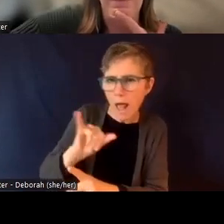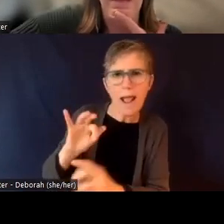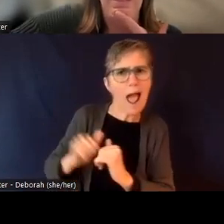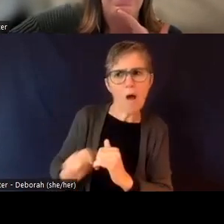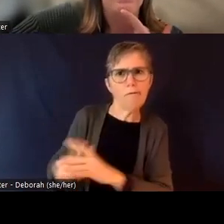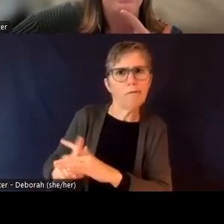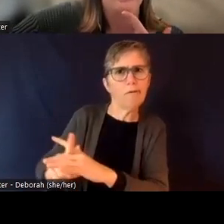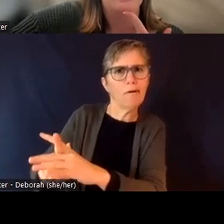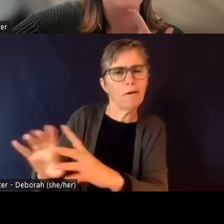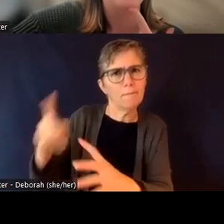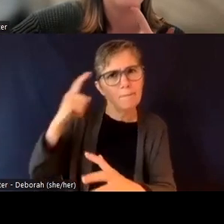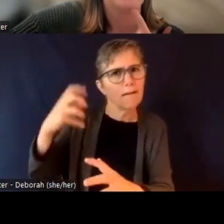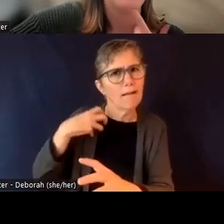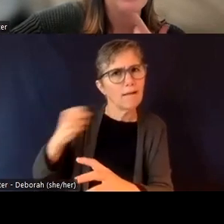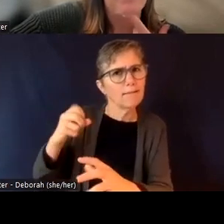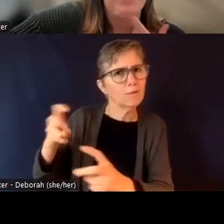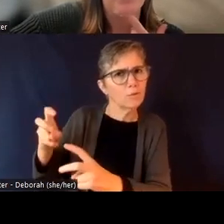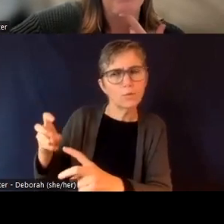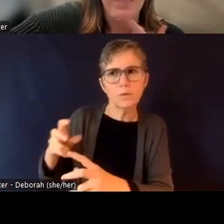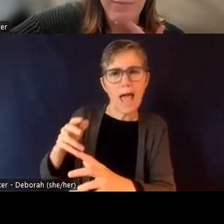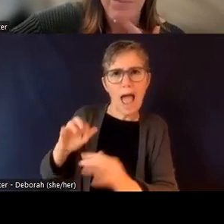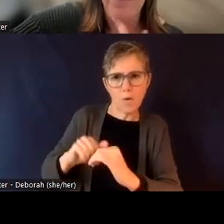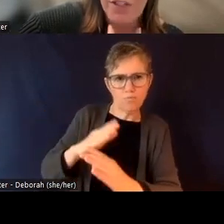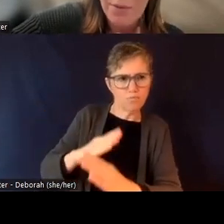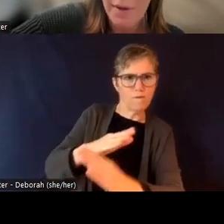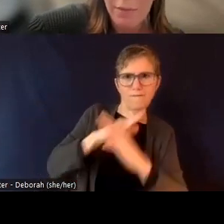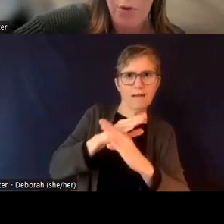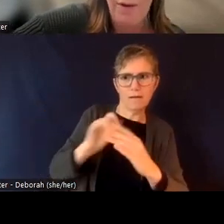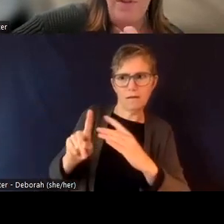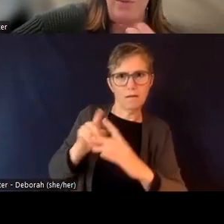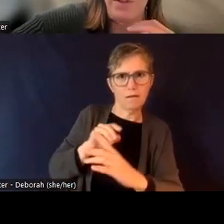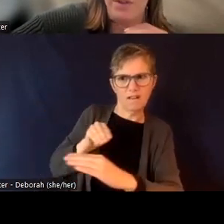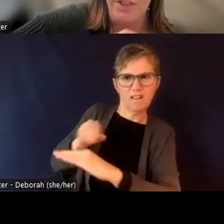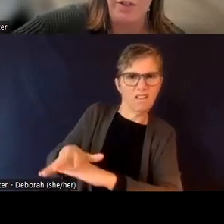be thinking about preventive prevention based programs as well as intervention